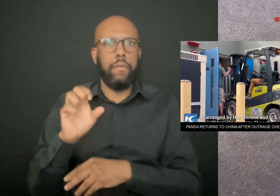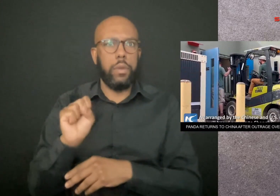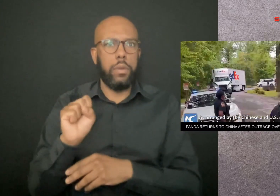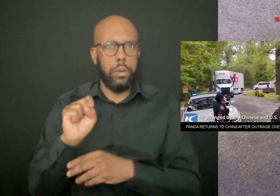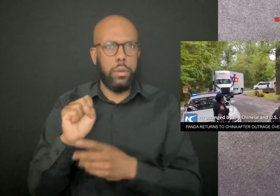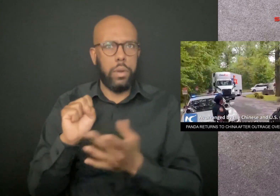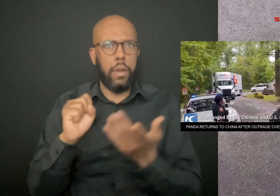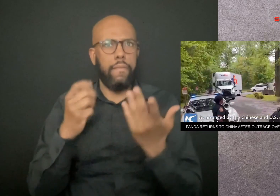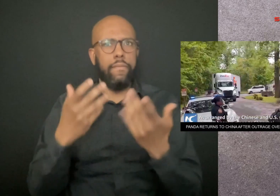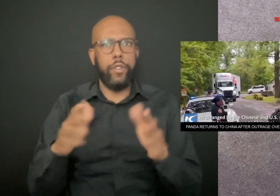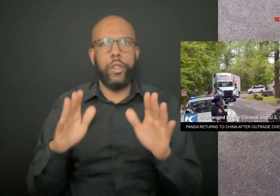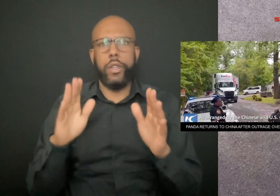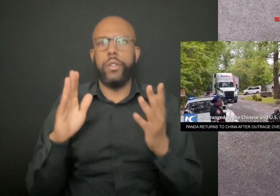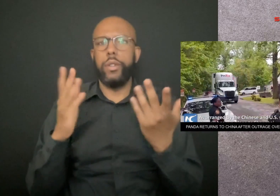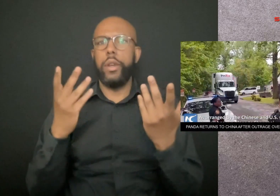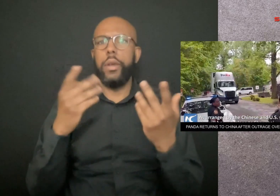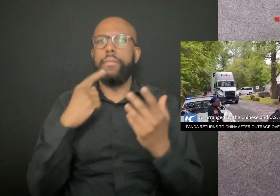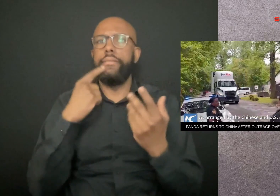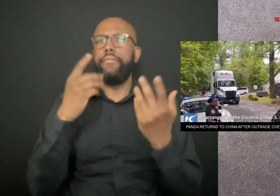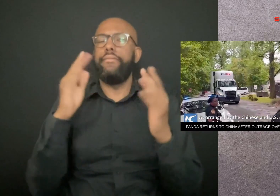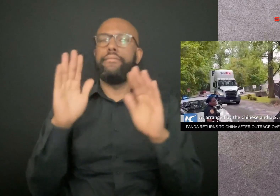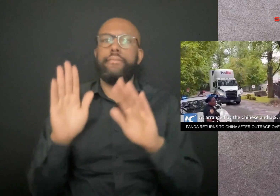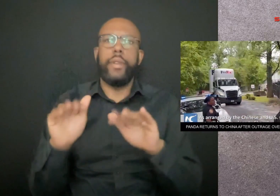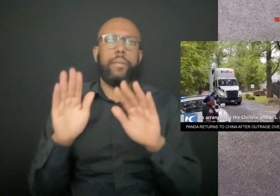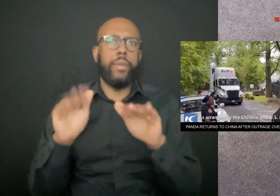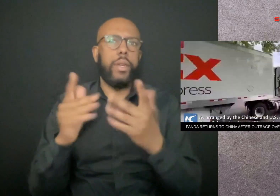Memphis Tennessee has said goodbye to a beloved resident.